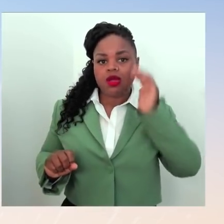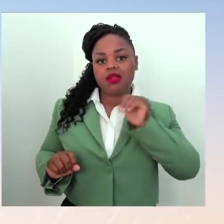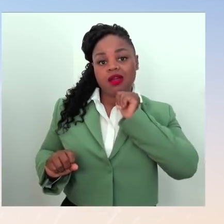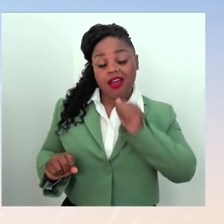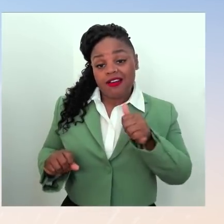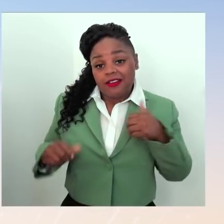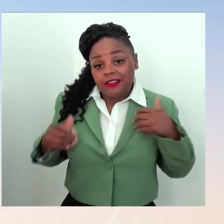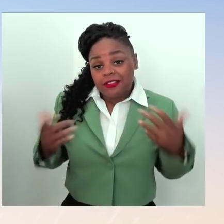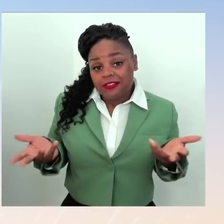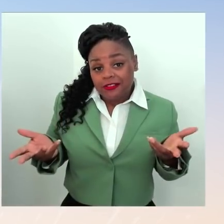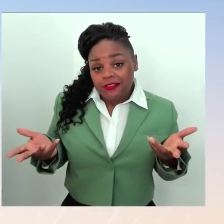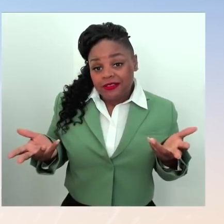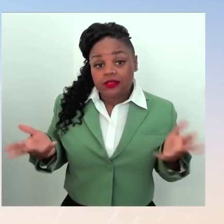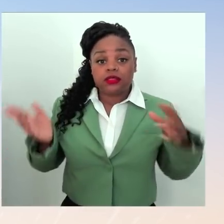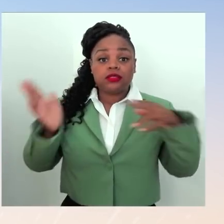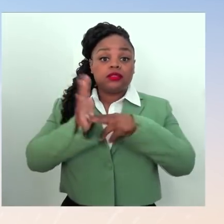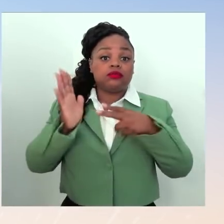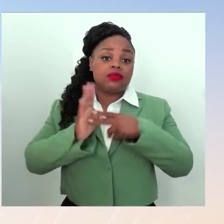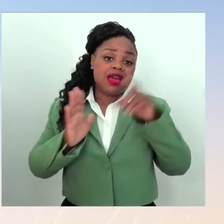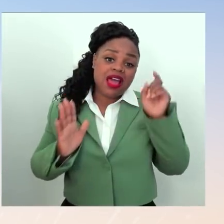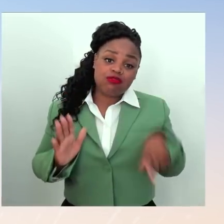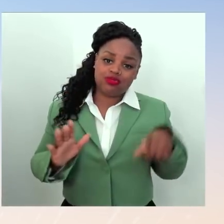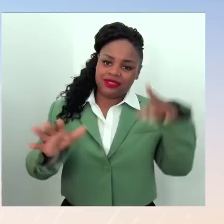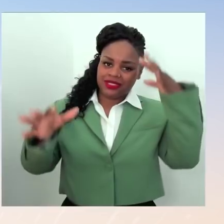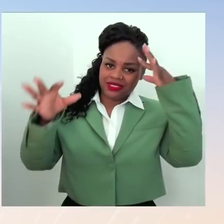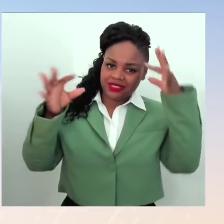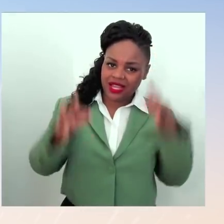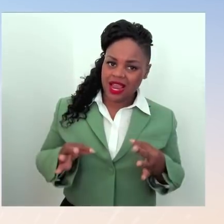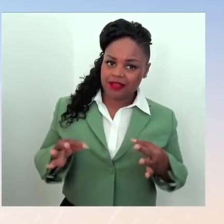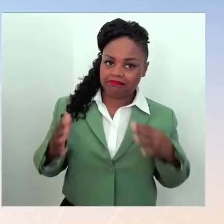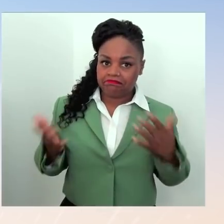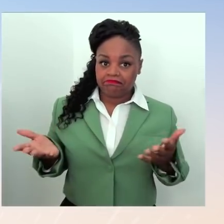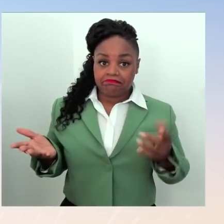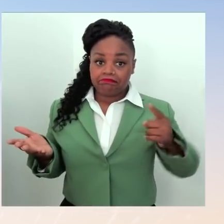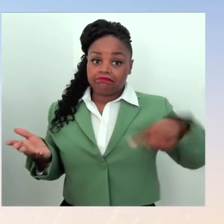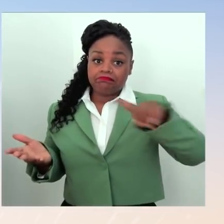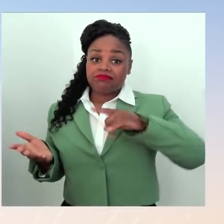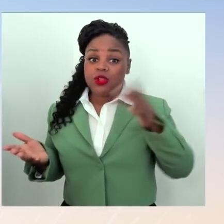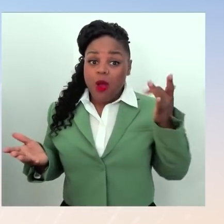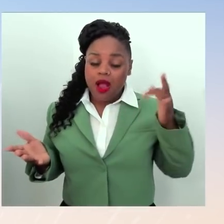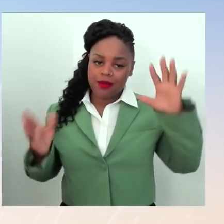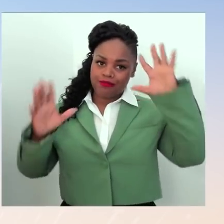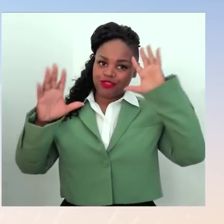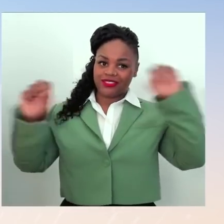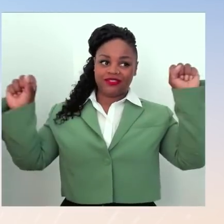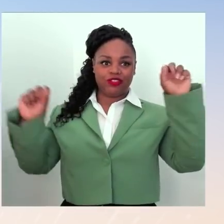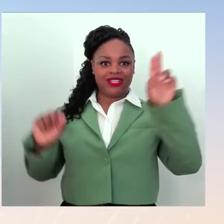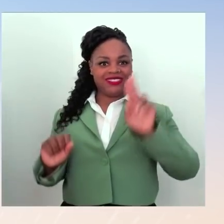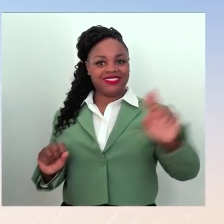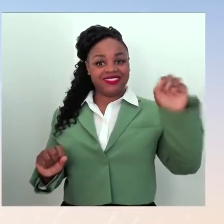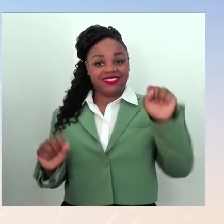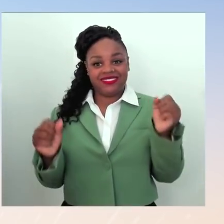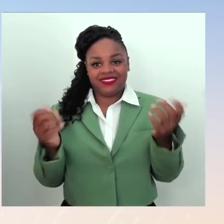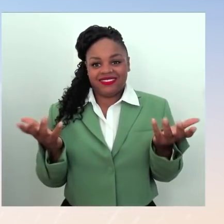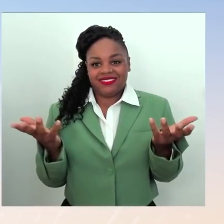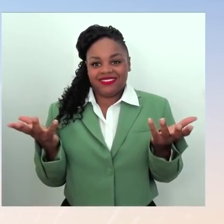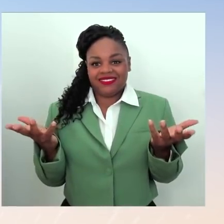What we are doing and what he is doing is continuing to take every step to provide them security assistance --